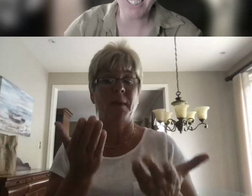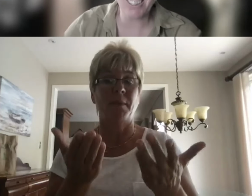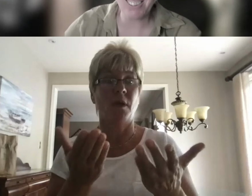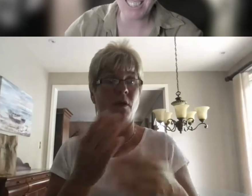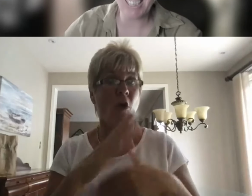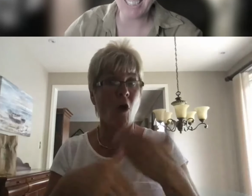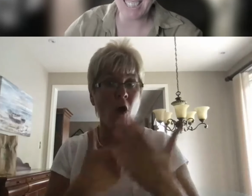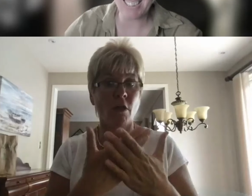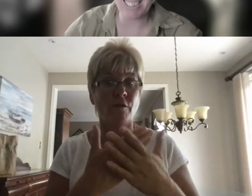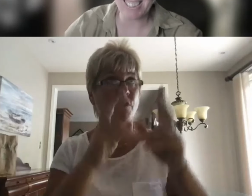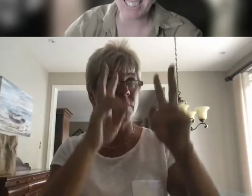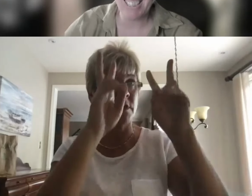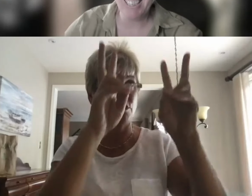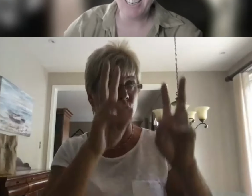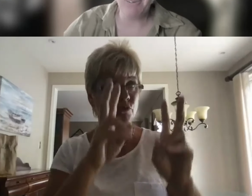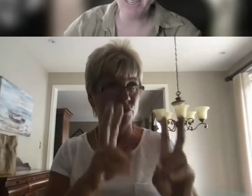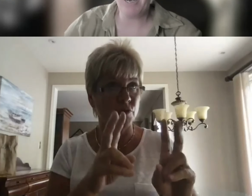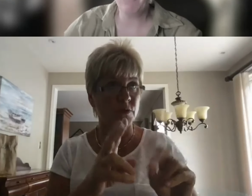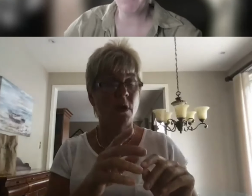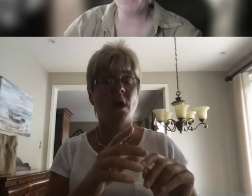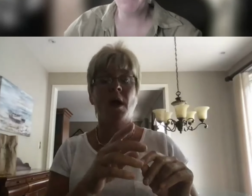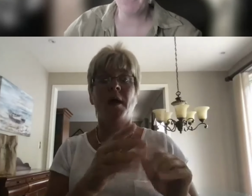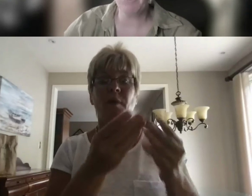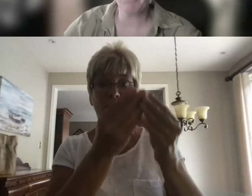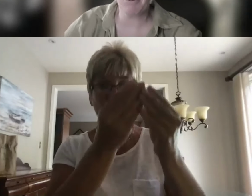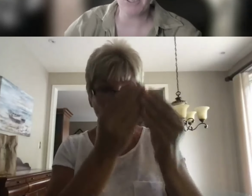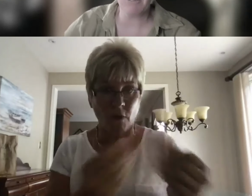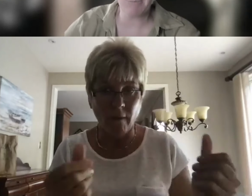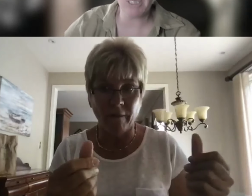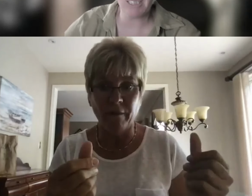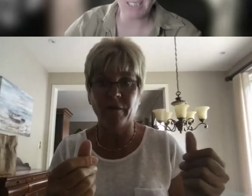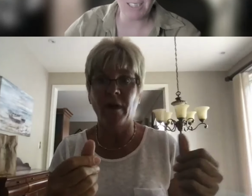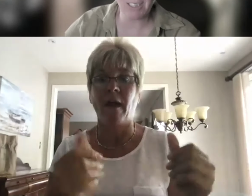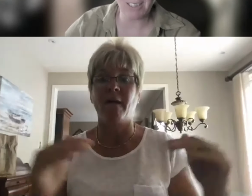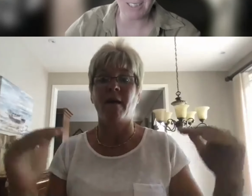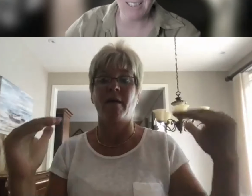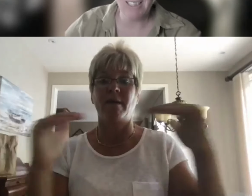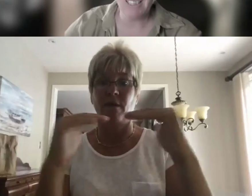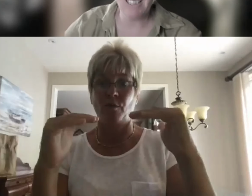all those data deserts and we have full proportional representation in